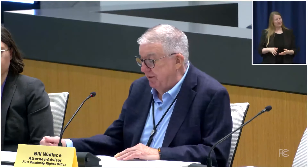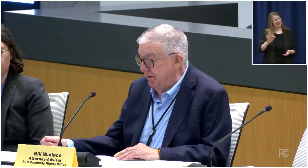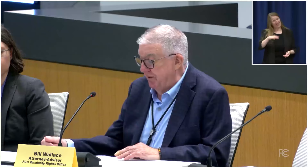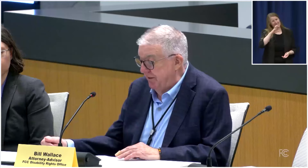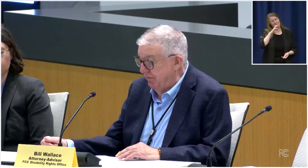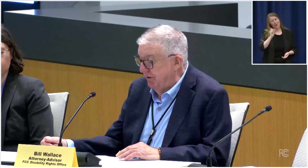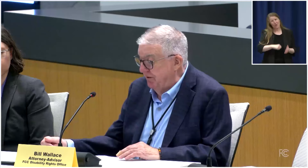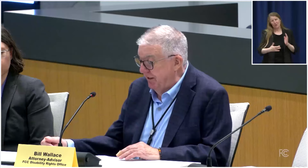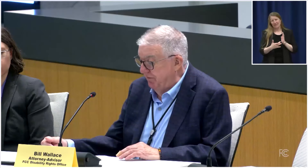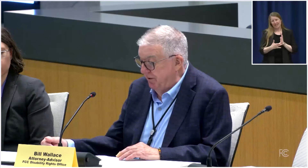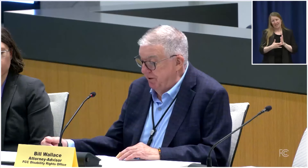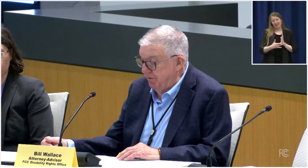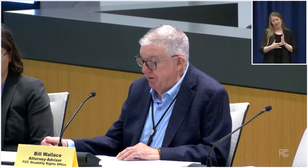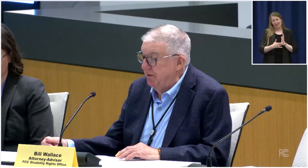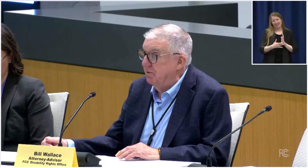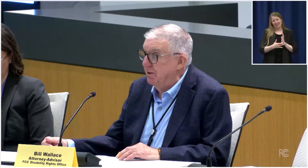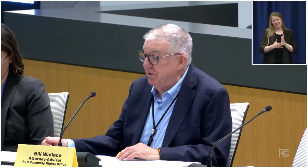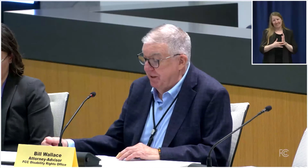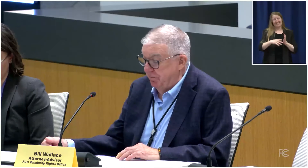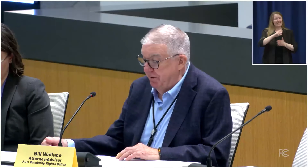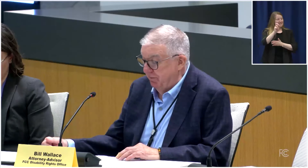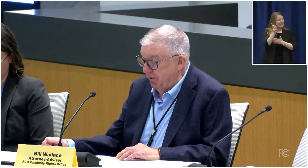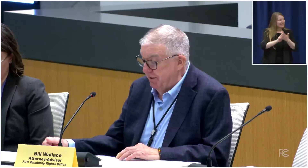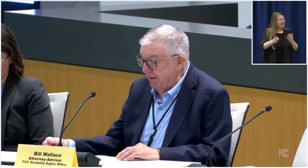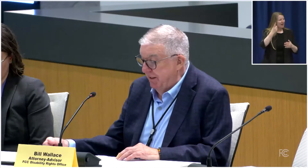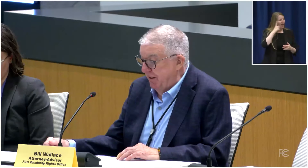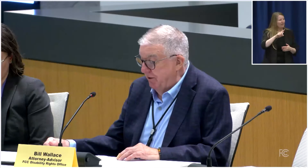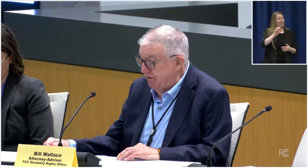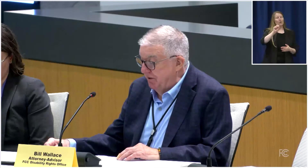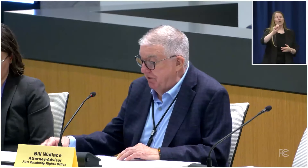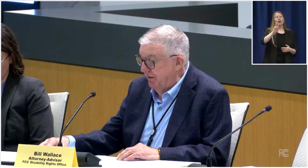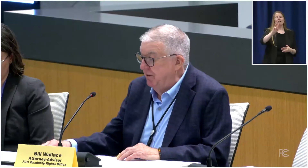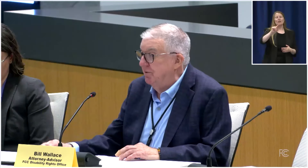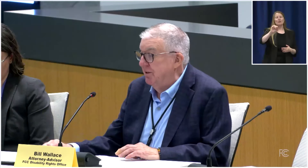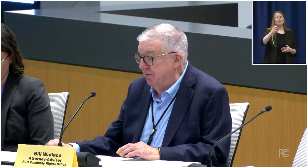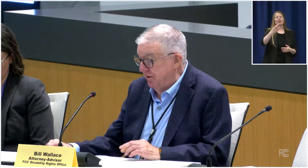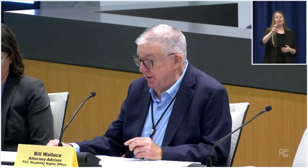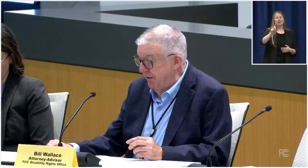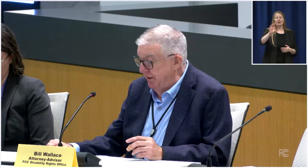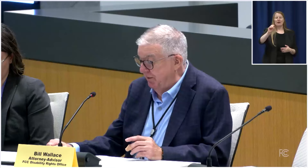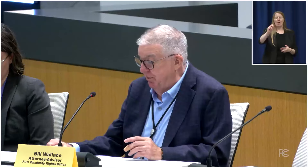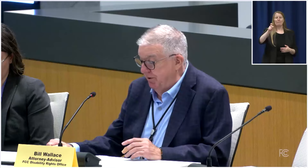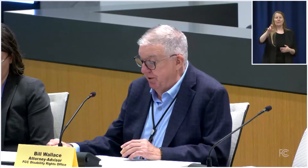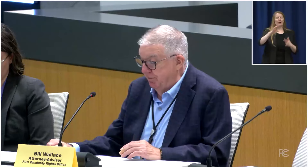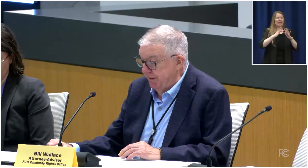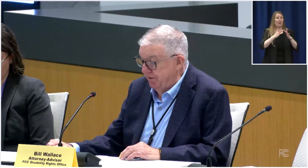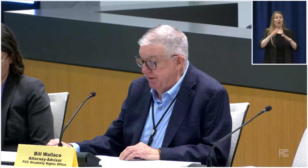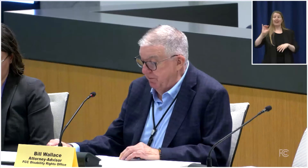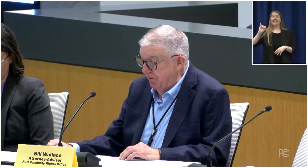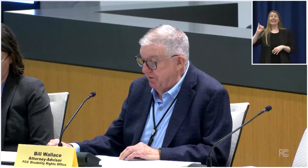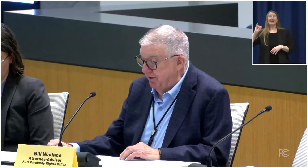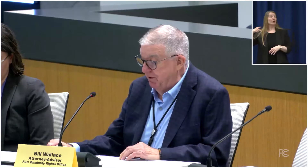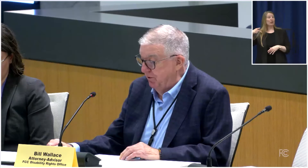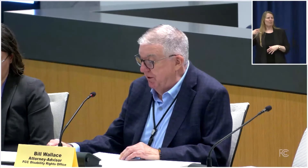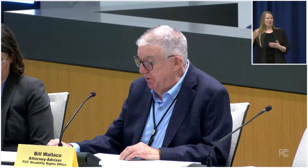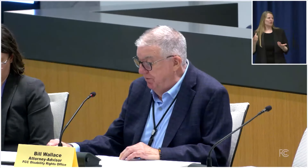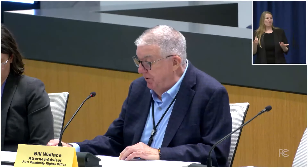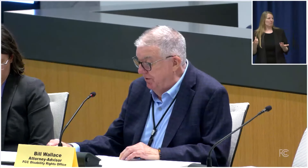RECEIVES THE TEXT OVER THEIR TTY DEVICE AND REPLIES BACK